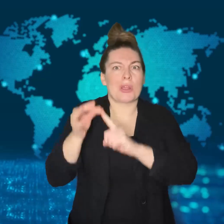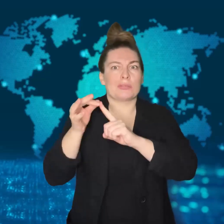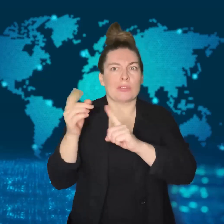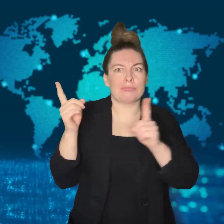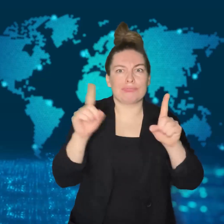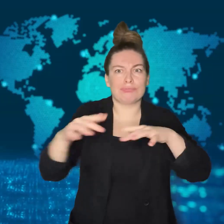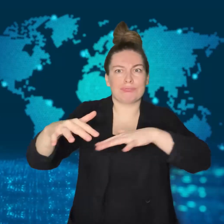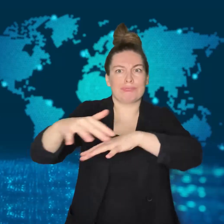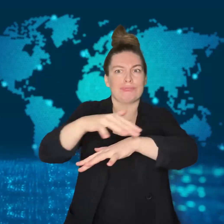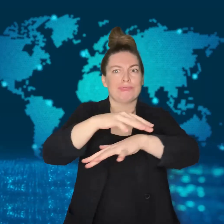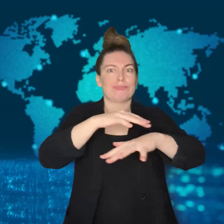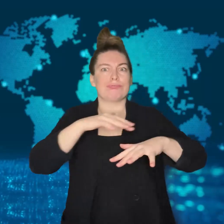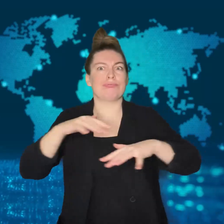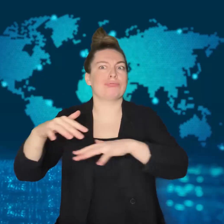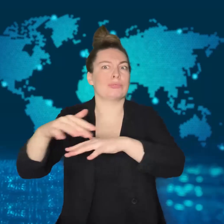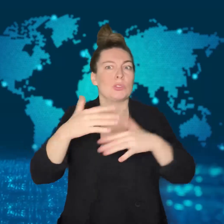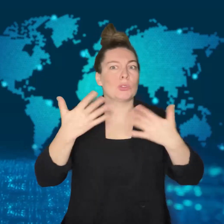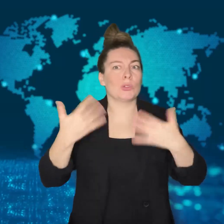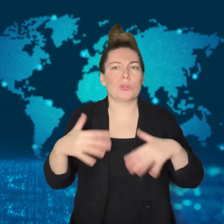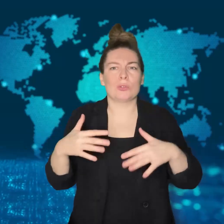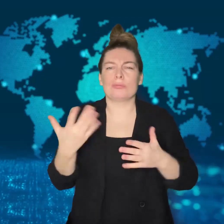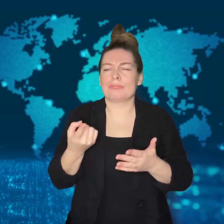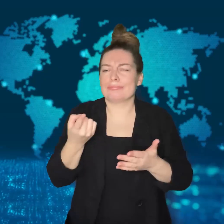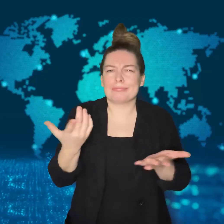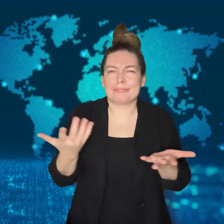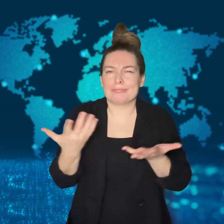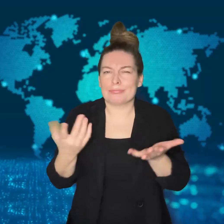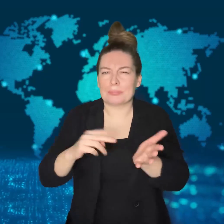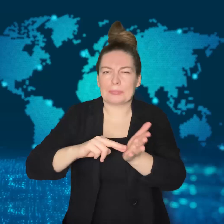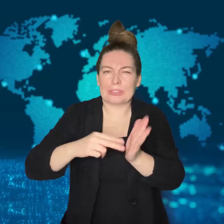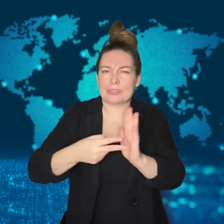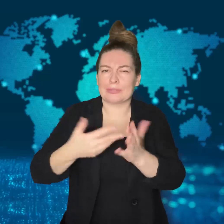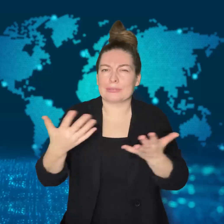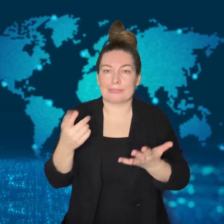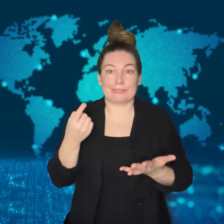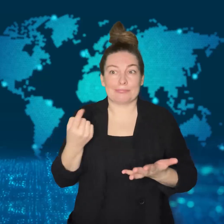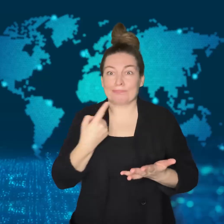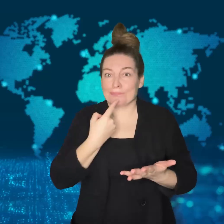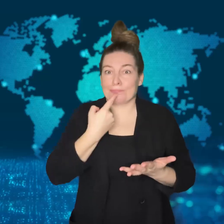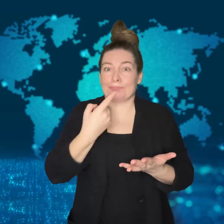in South Korea's streets.